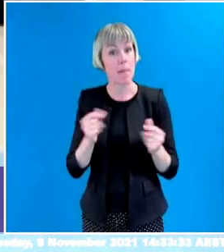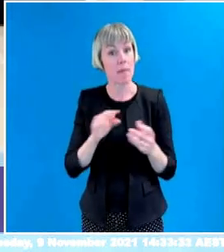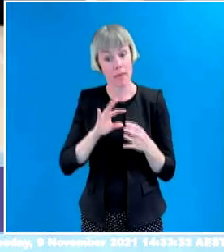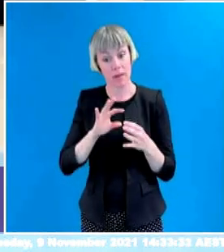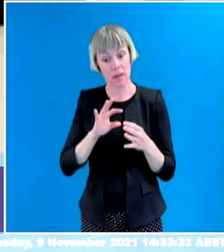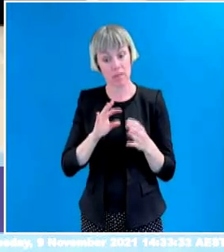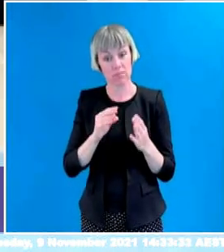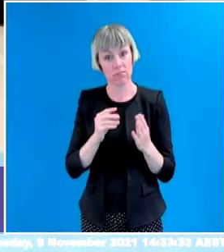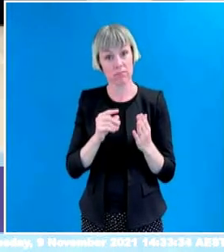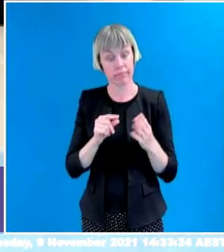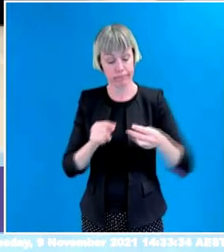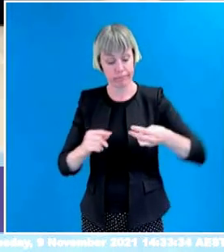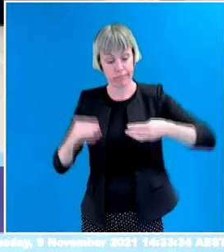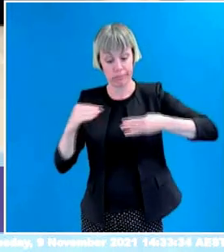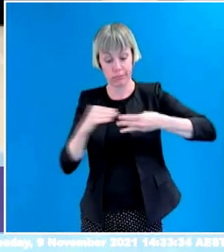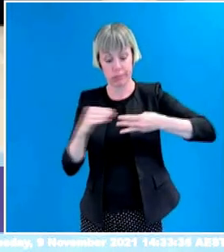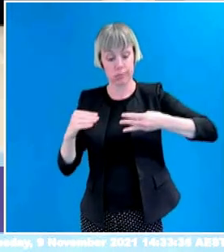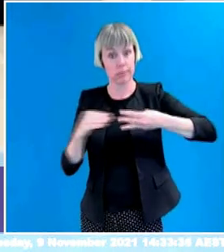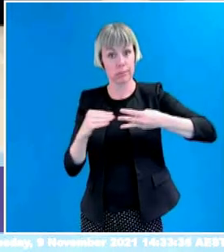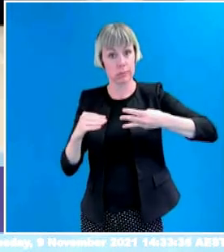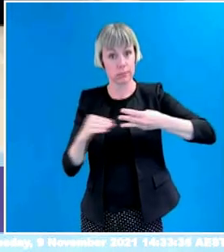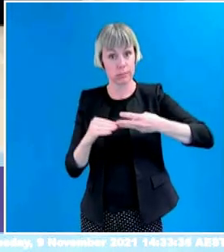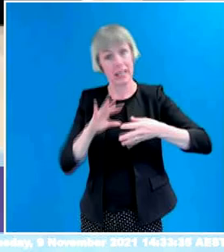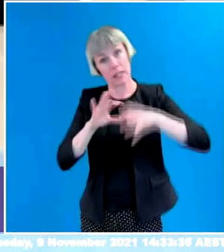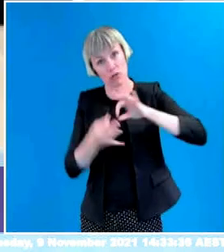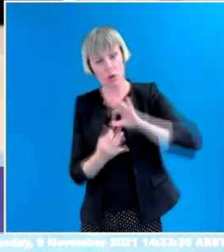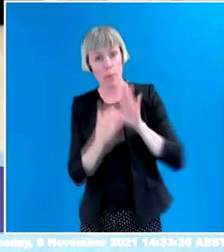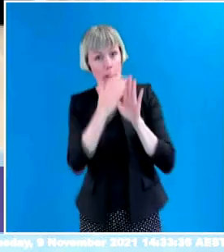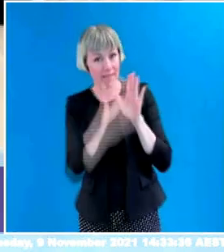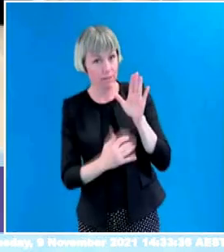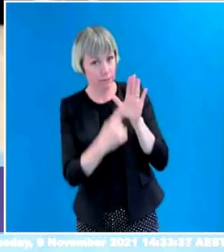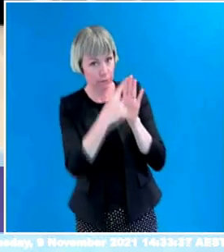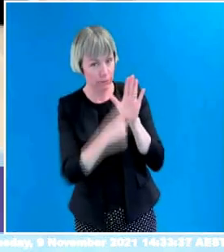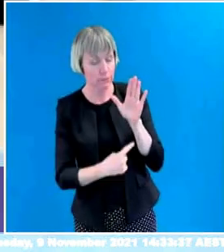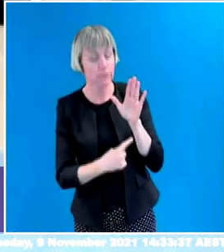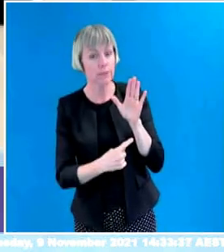two of those interpretive declarations.